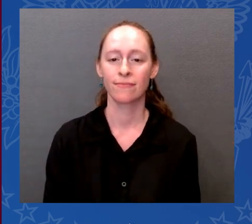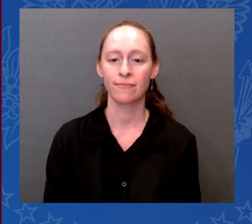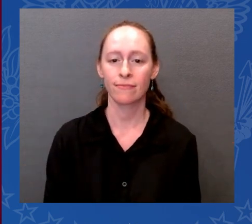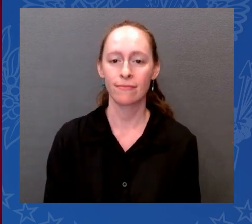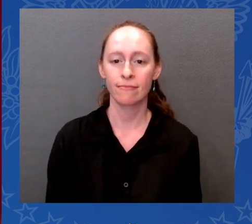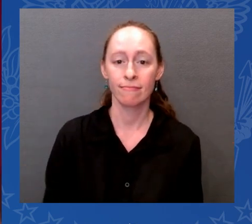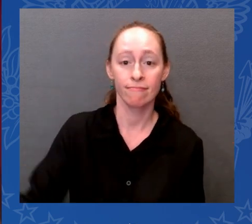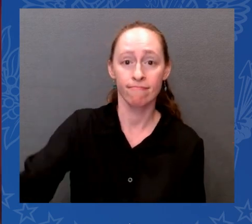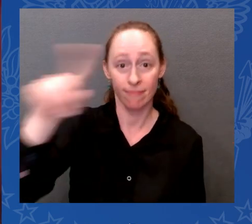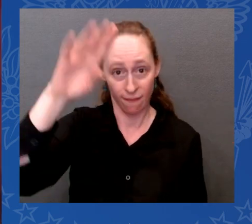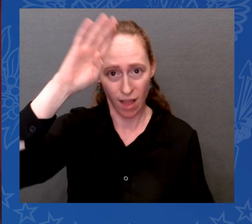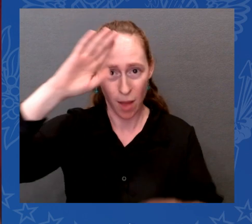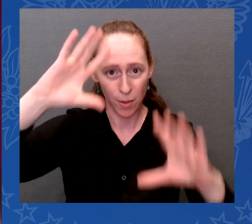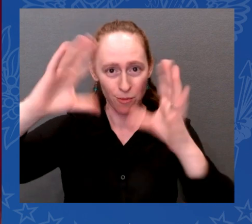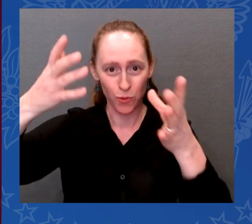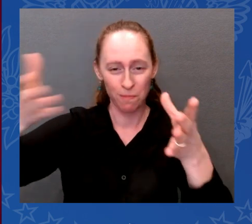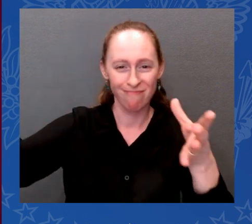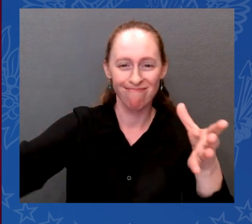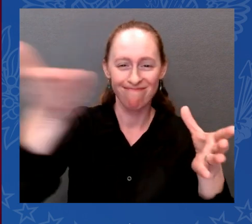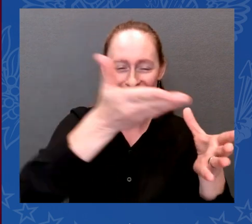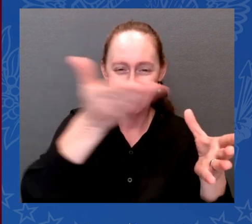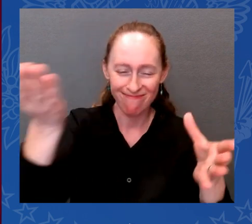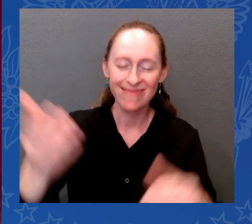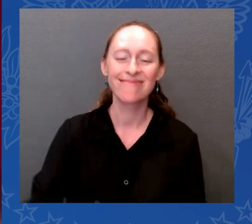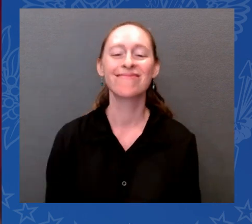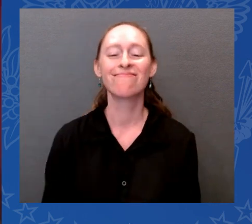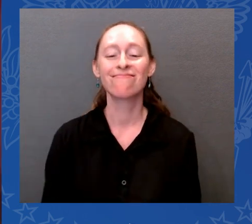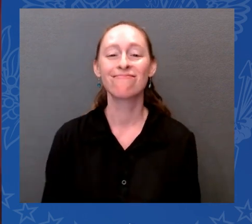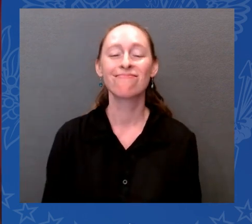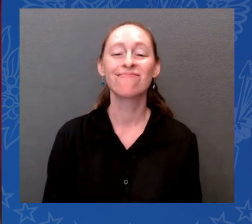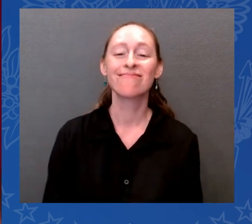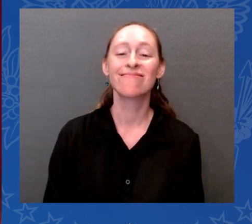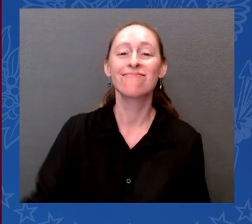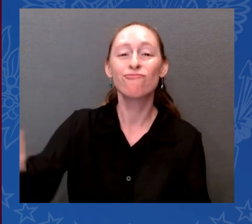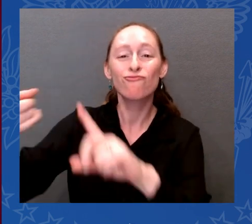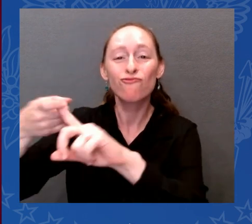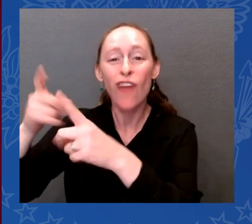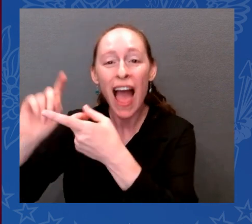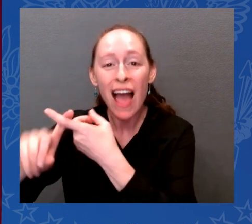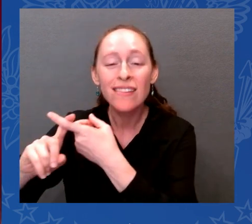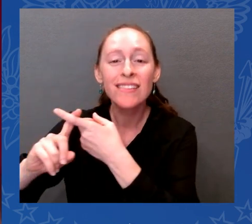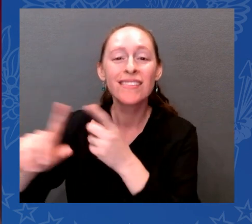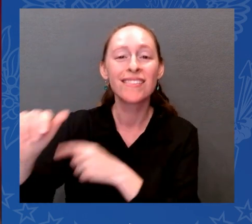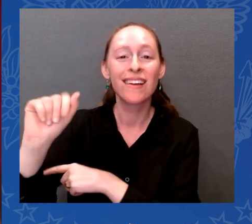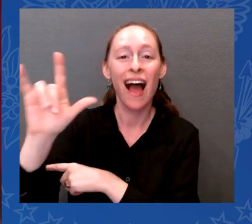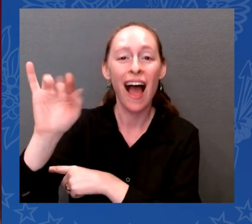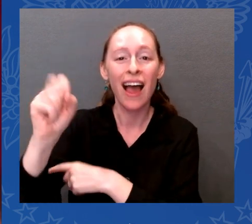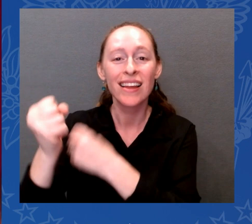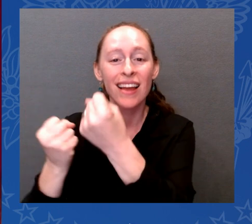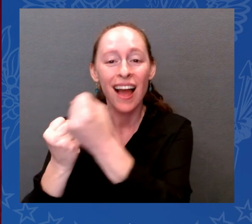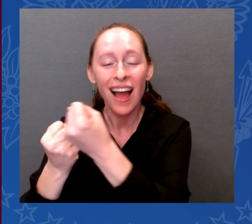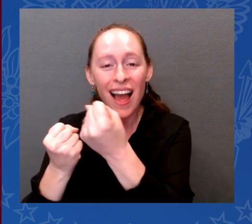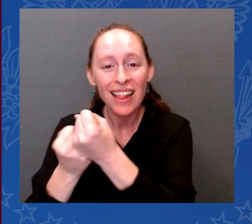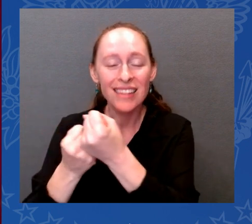He is a friend. He's a passionate advocate and a continuous champion of the men and women on the front lines.